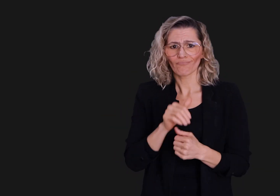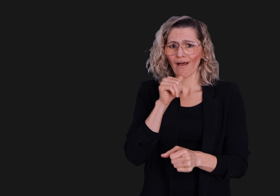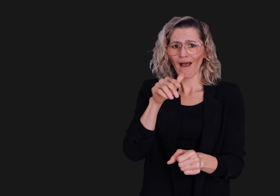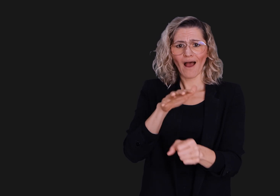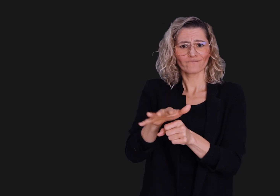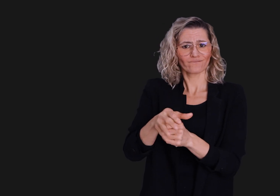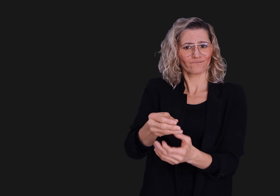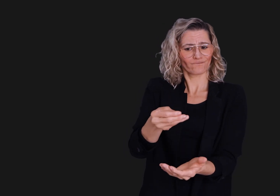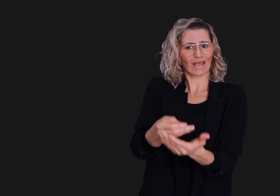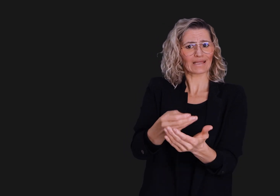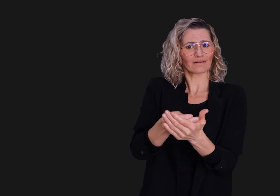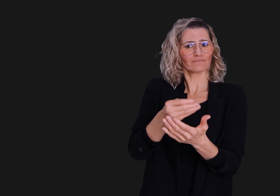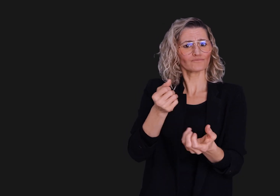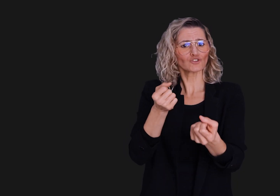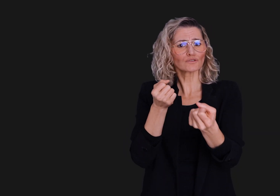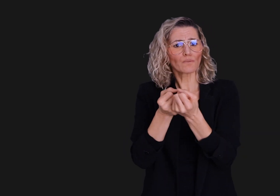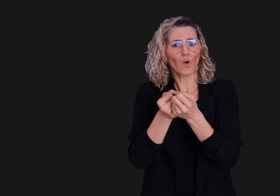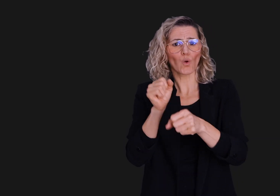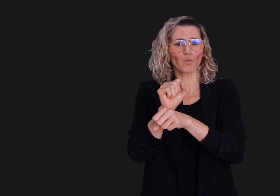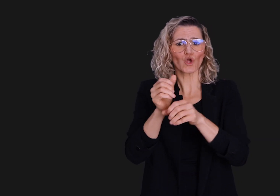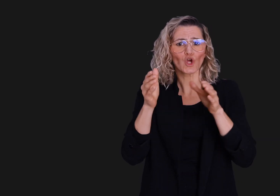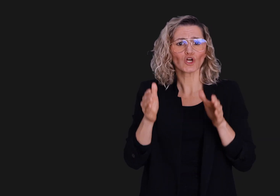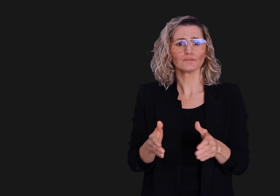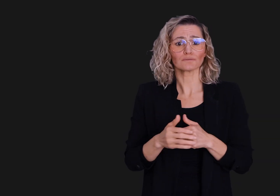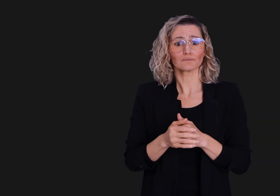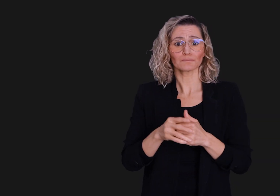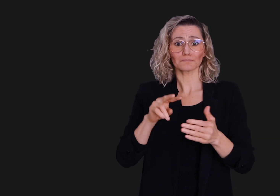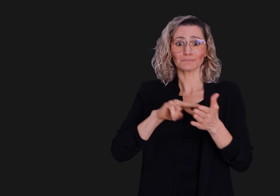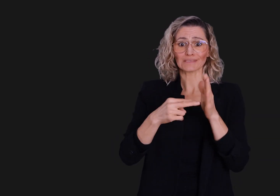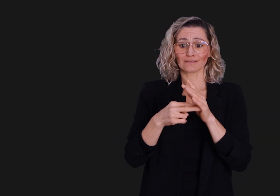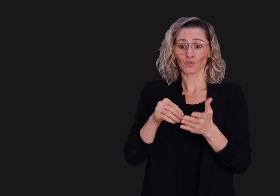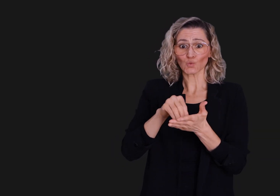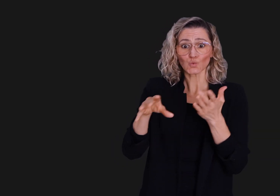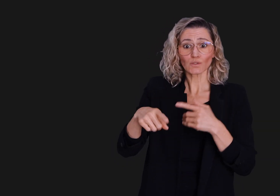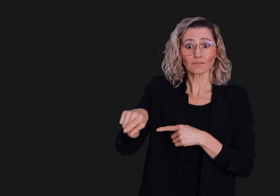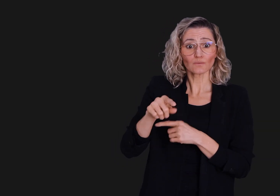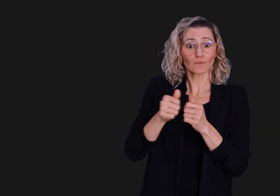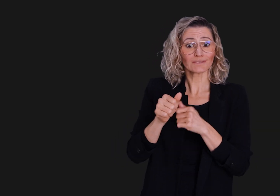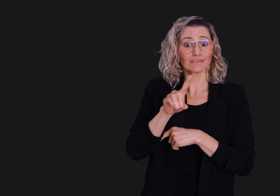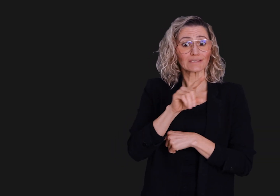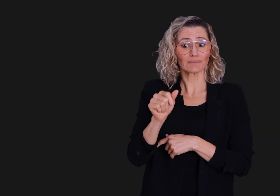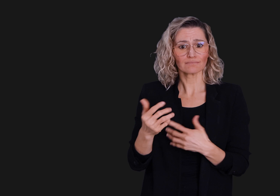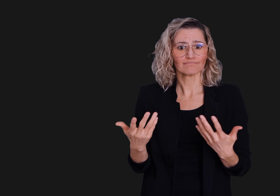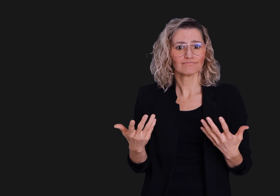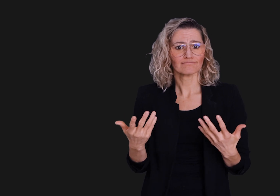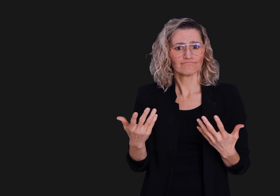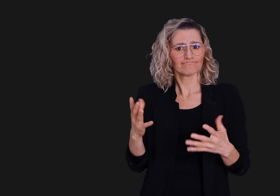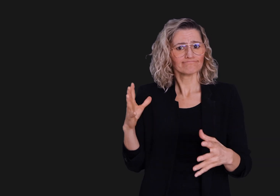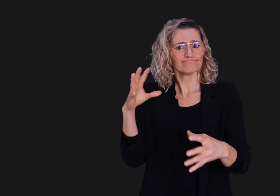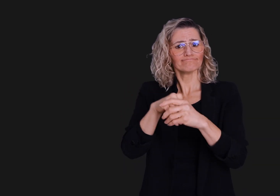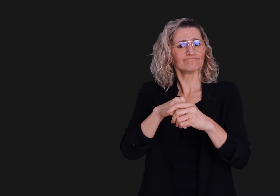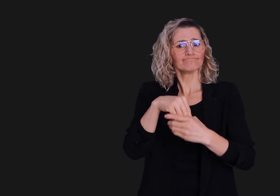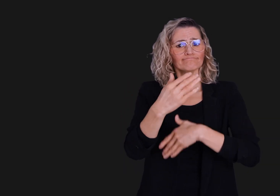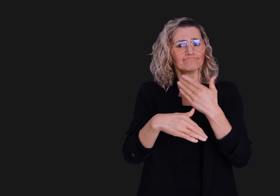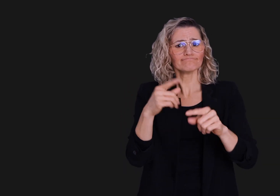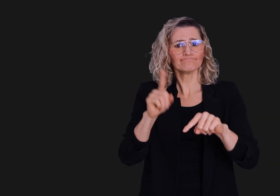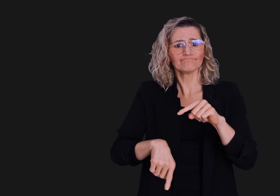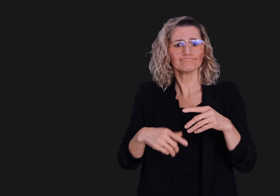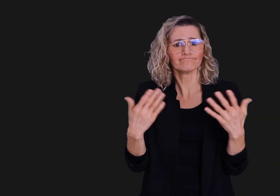There was not enough funding for support workers. This meant that students with disabilities did not get included.